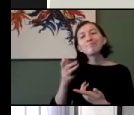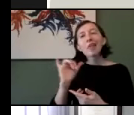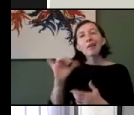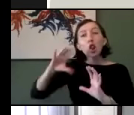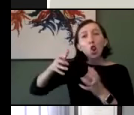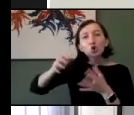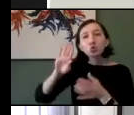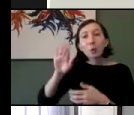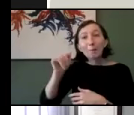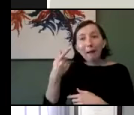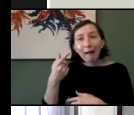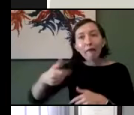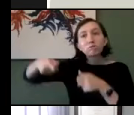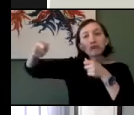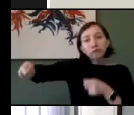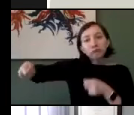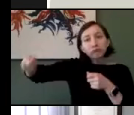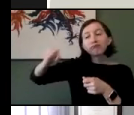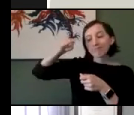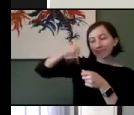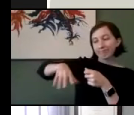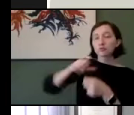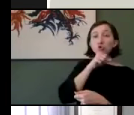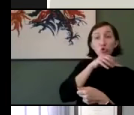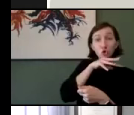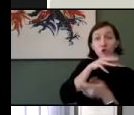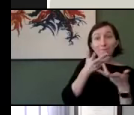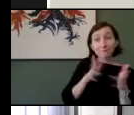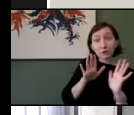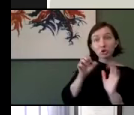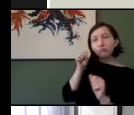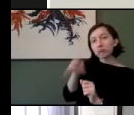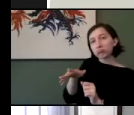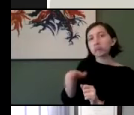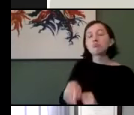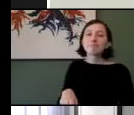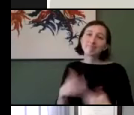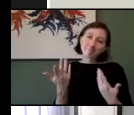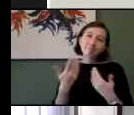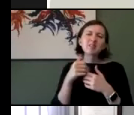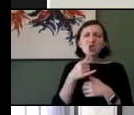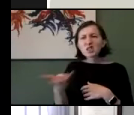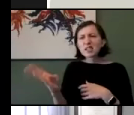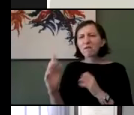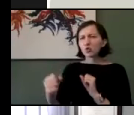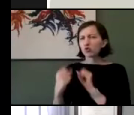So there's several strategies we have found successful here.